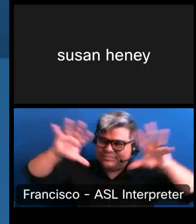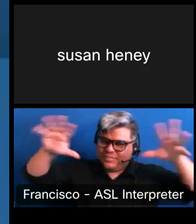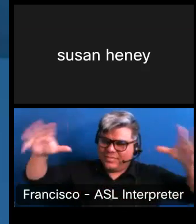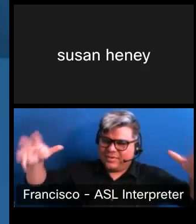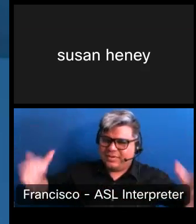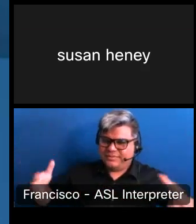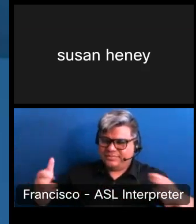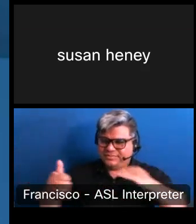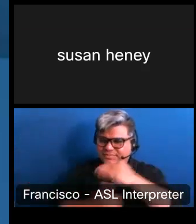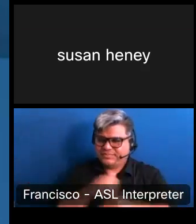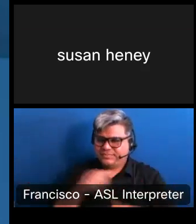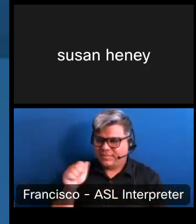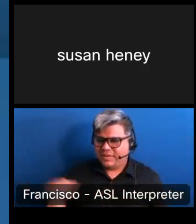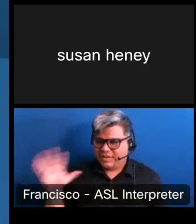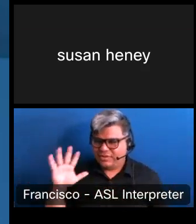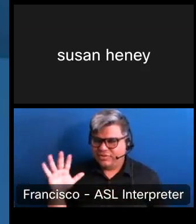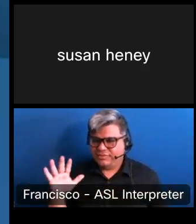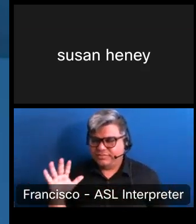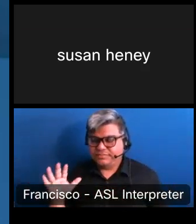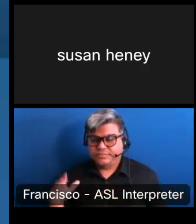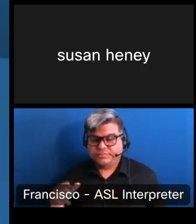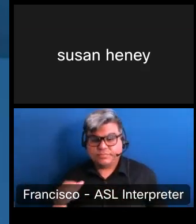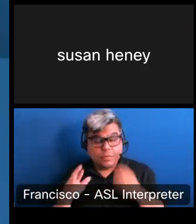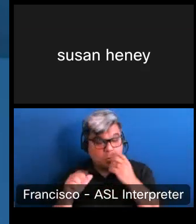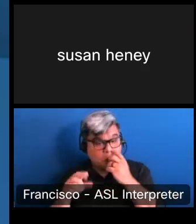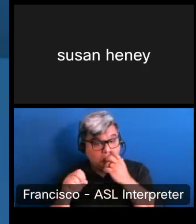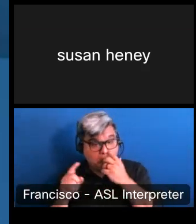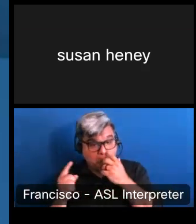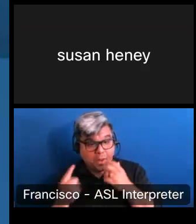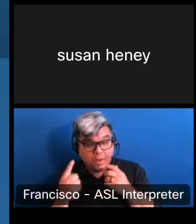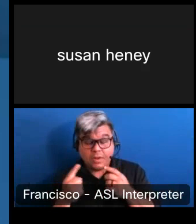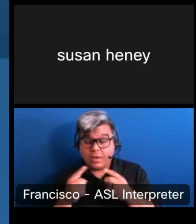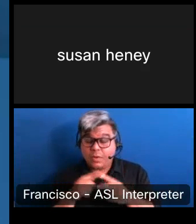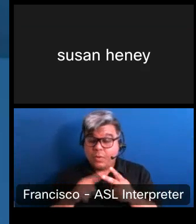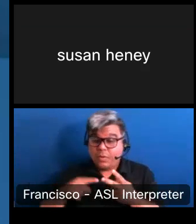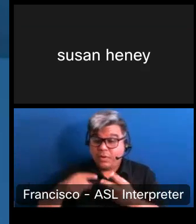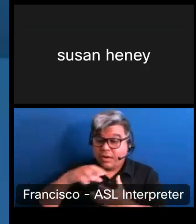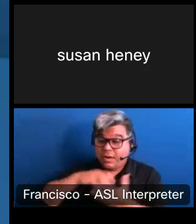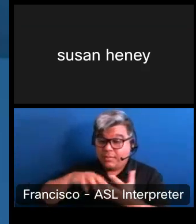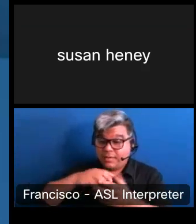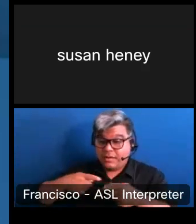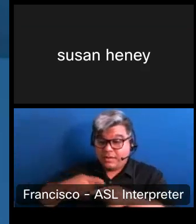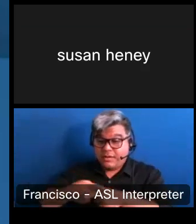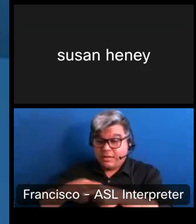Race alone or in combination, that concept applies only to detailed race groups such as American